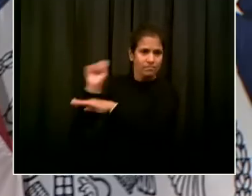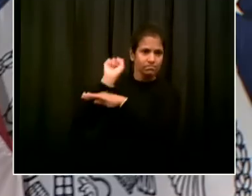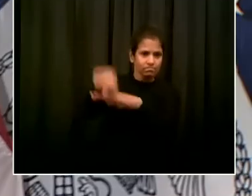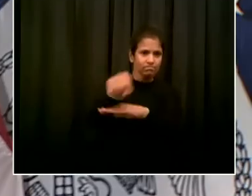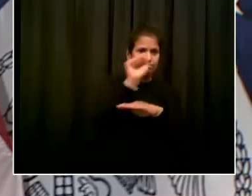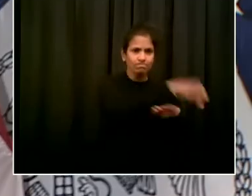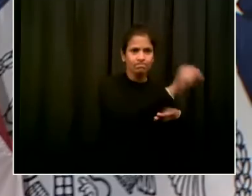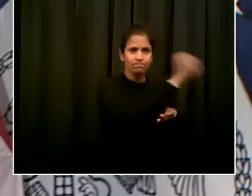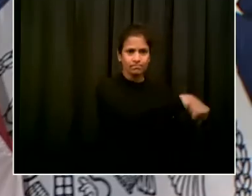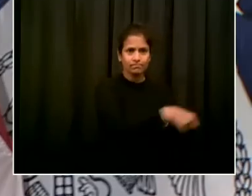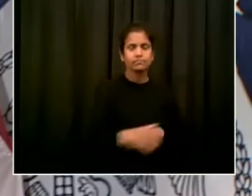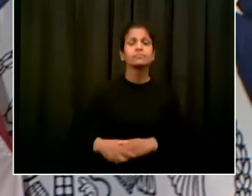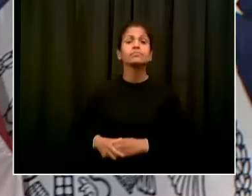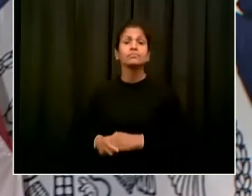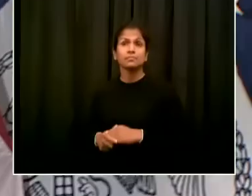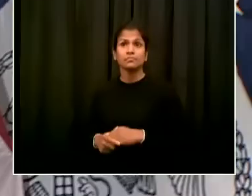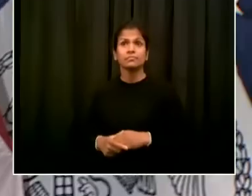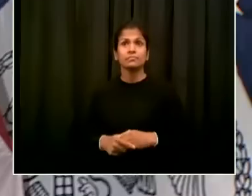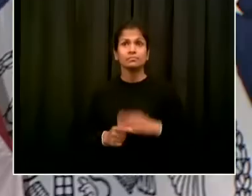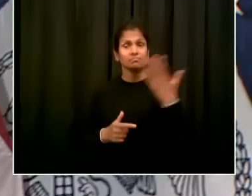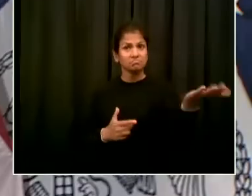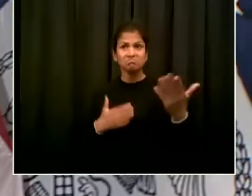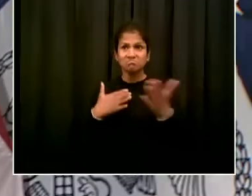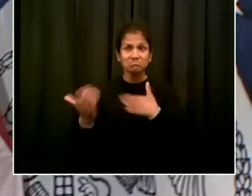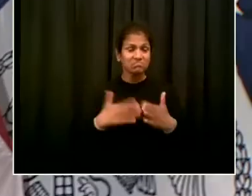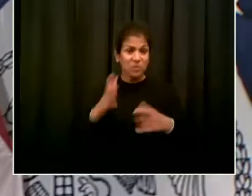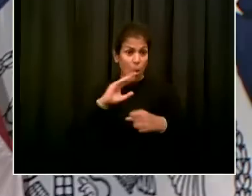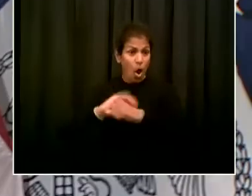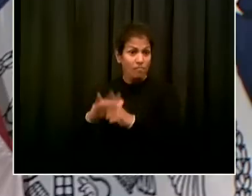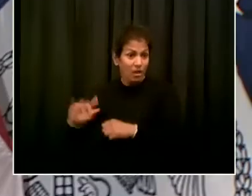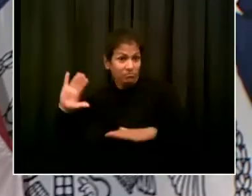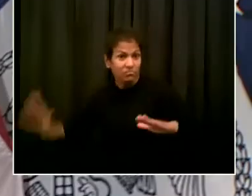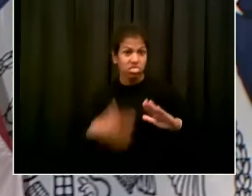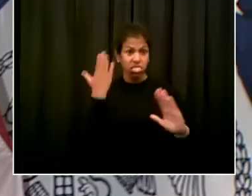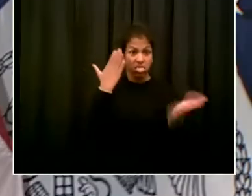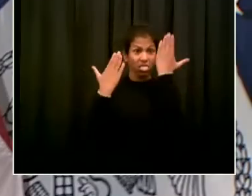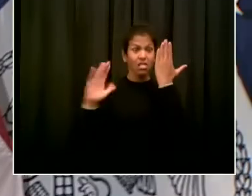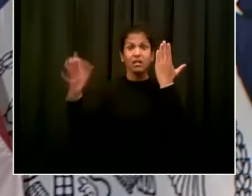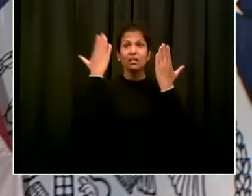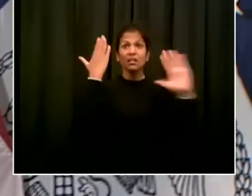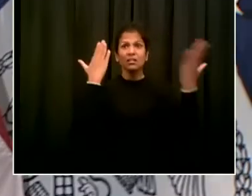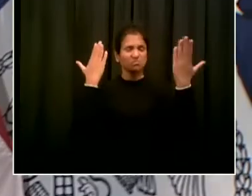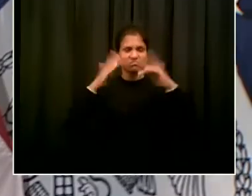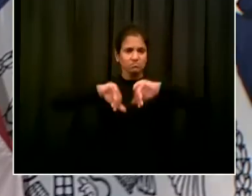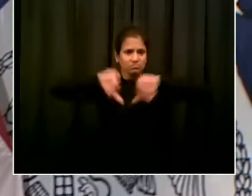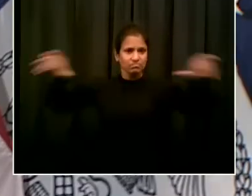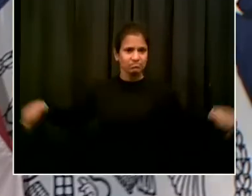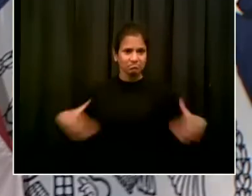CHAHALLENGGES. RIGHT NOW WE HA